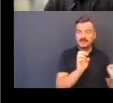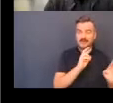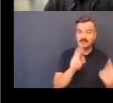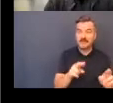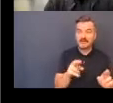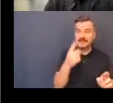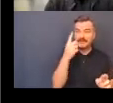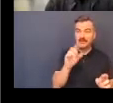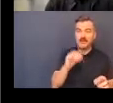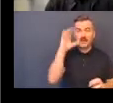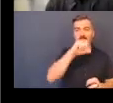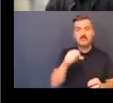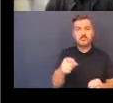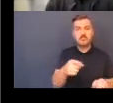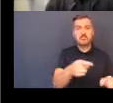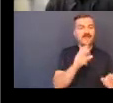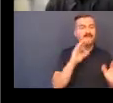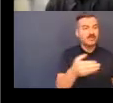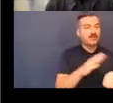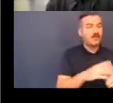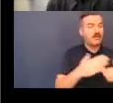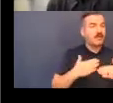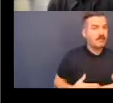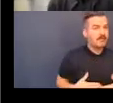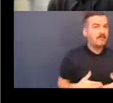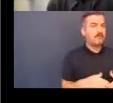the assumption of an able bodied subject or the assumption of the ABLE body as the point